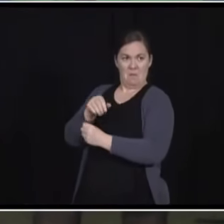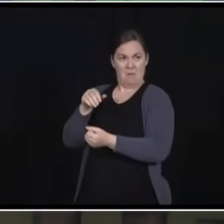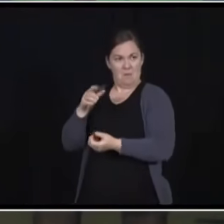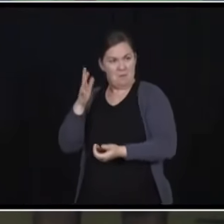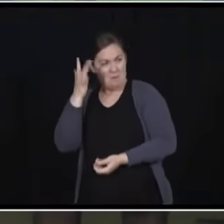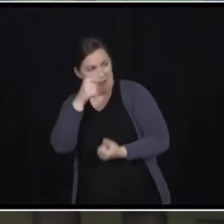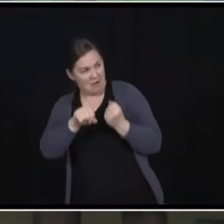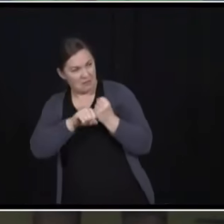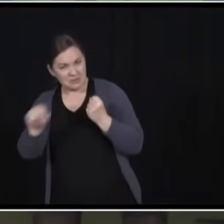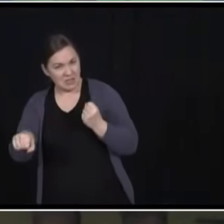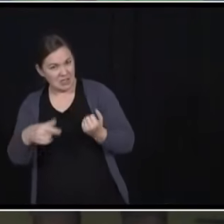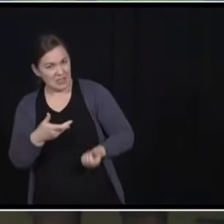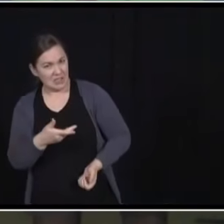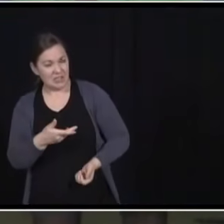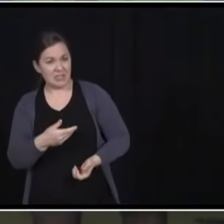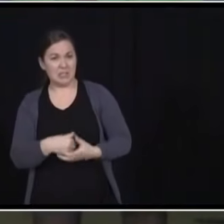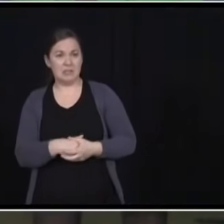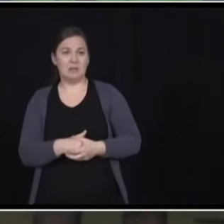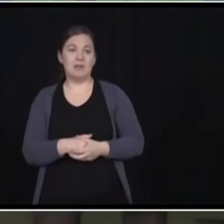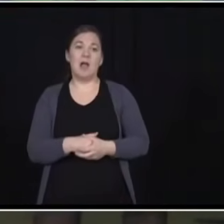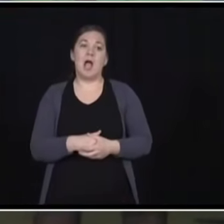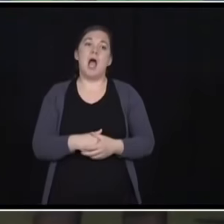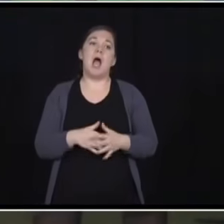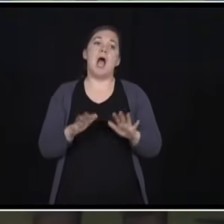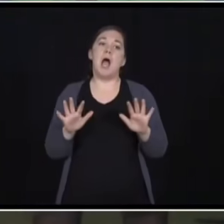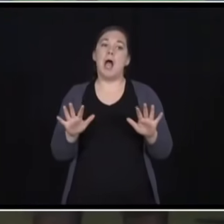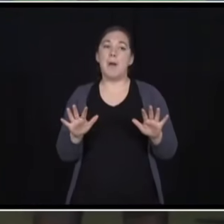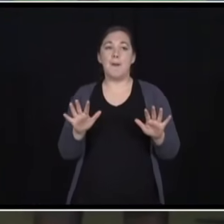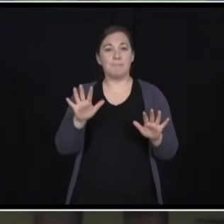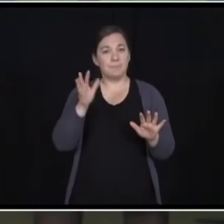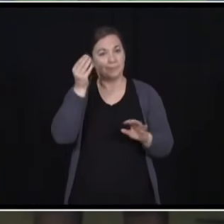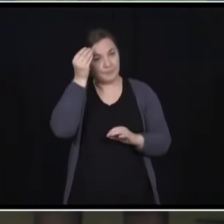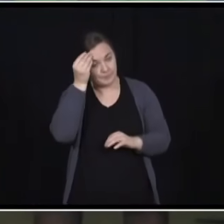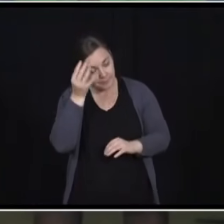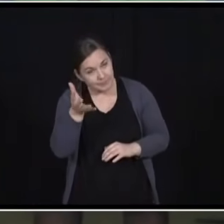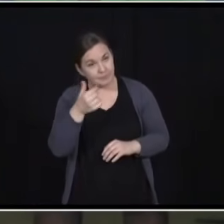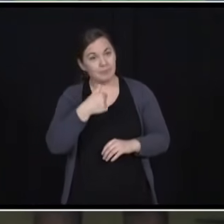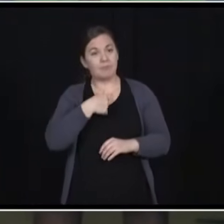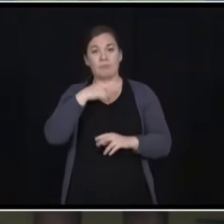what you say to that and why are you standby your decision to extend him today?